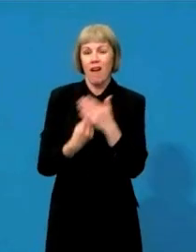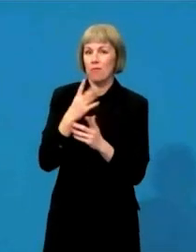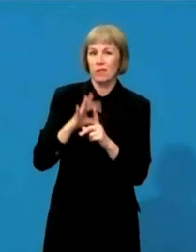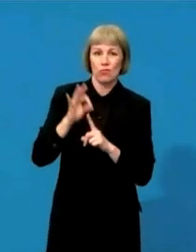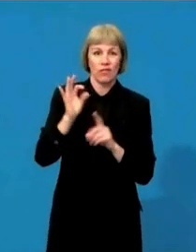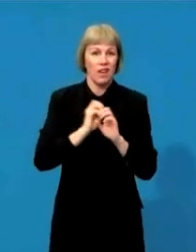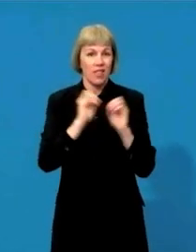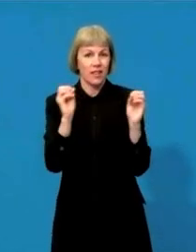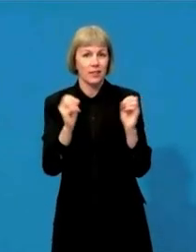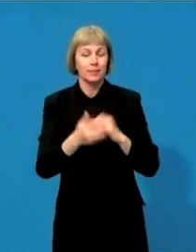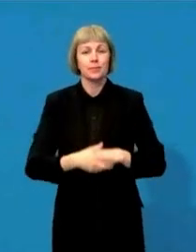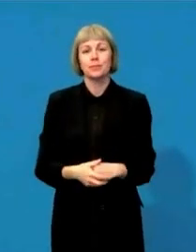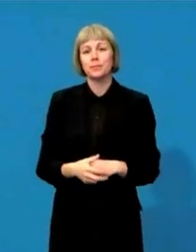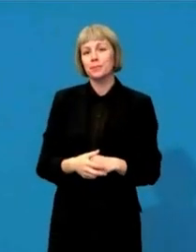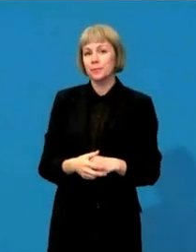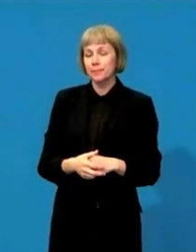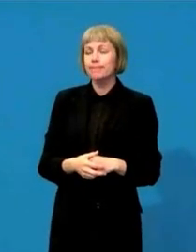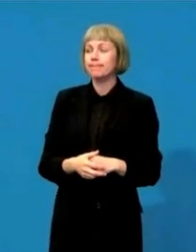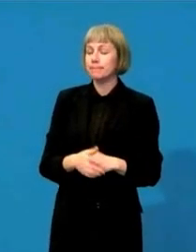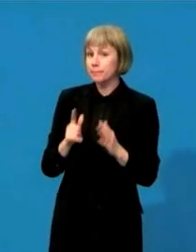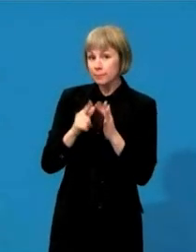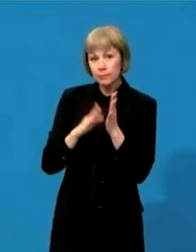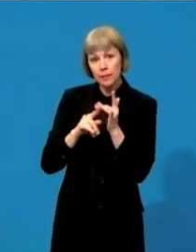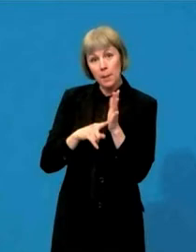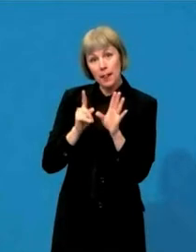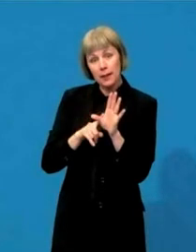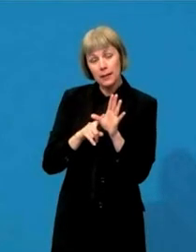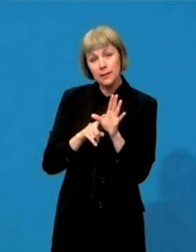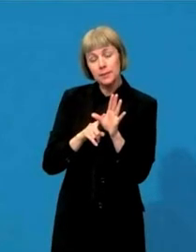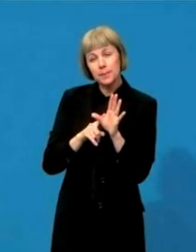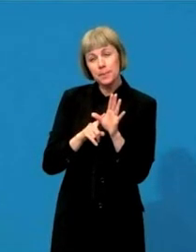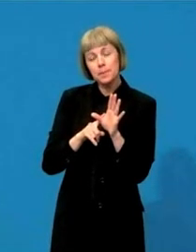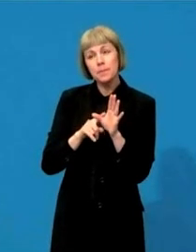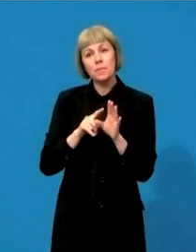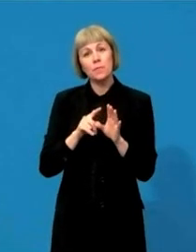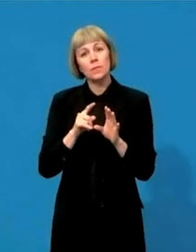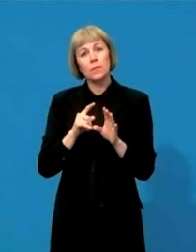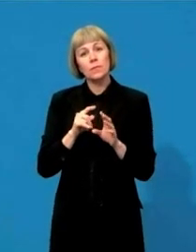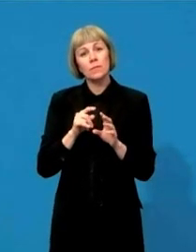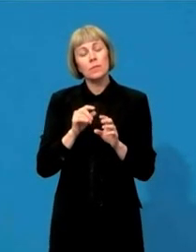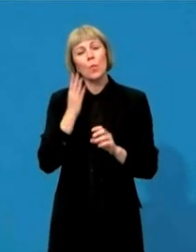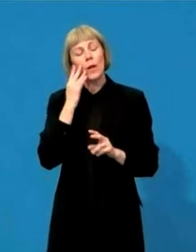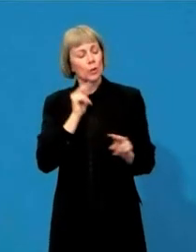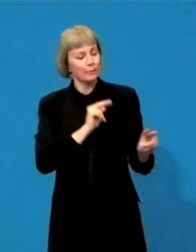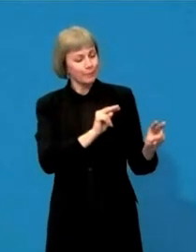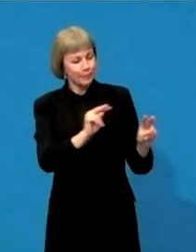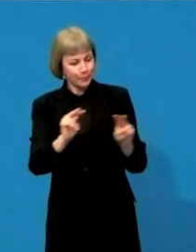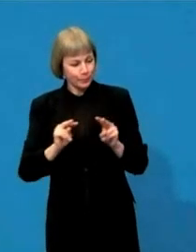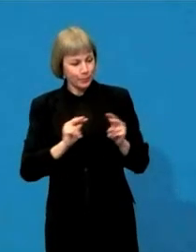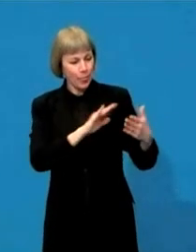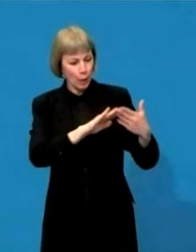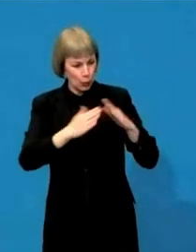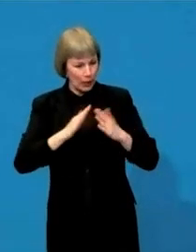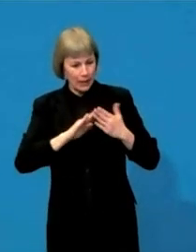Emily, is there a sense in your community of fatigue when it comes to